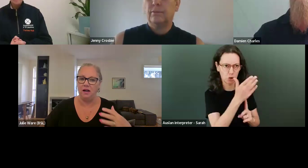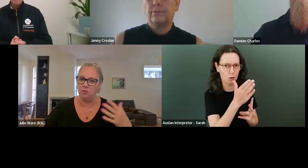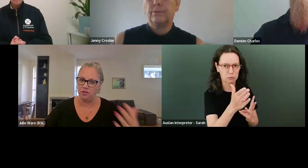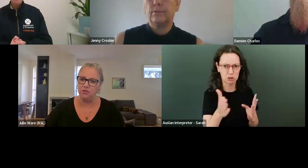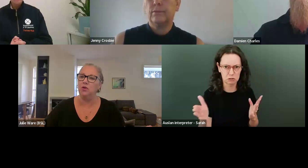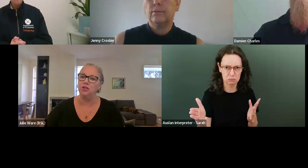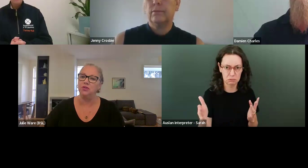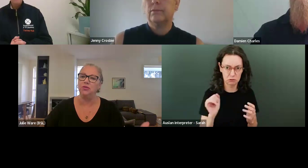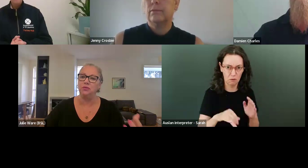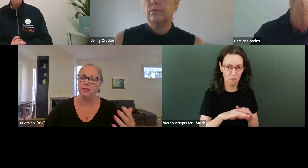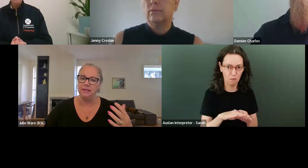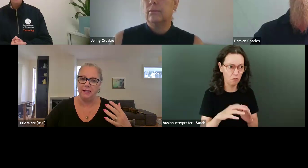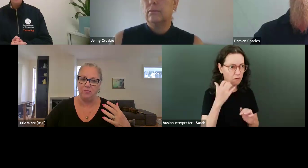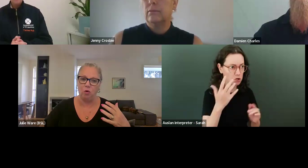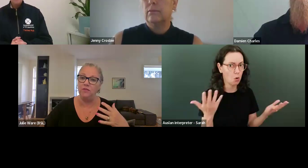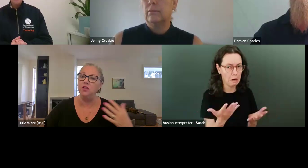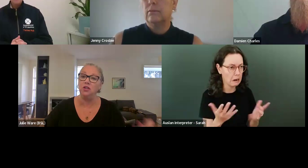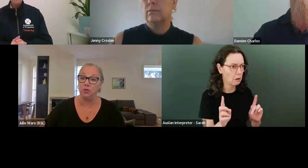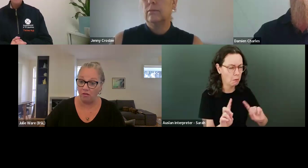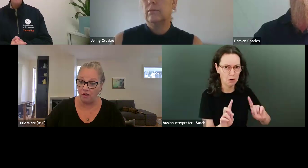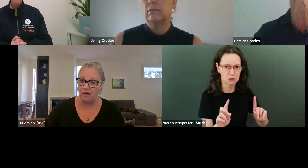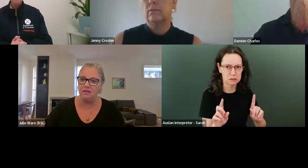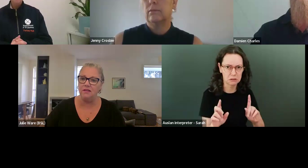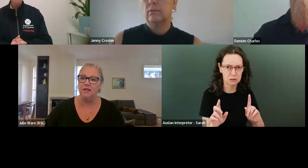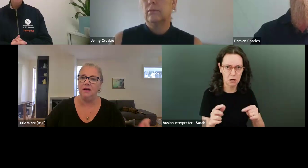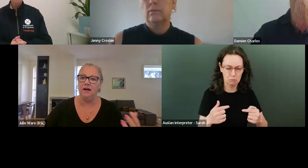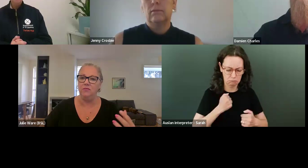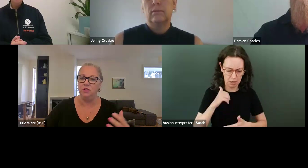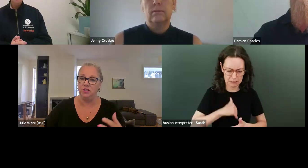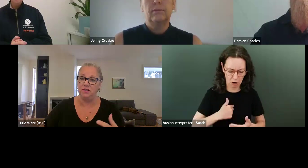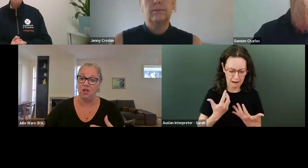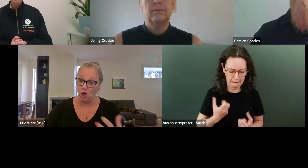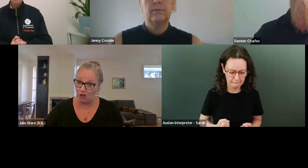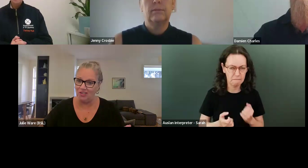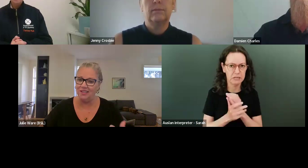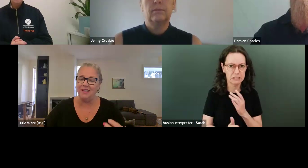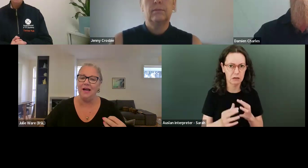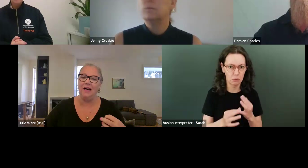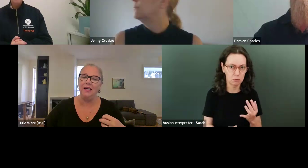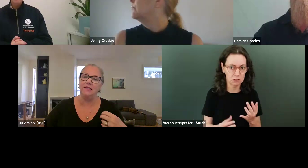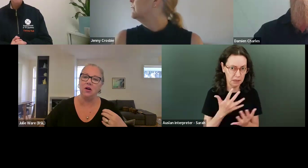time, what do you want to do, what have